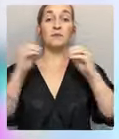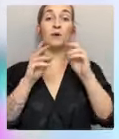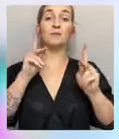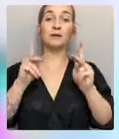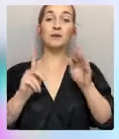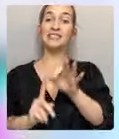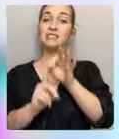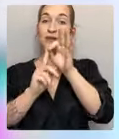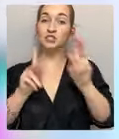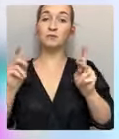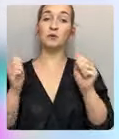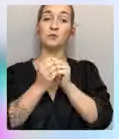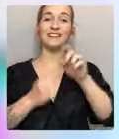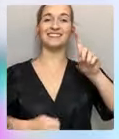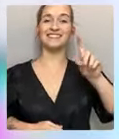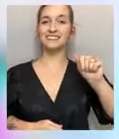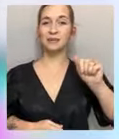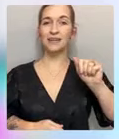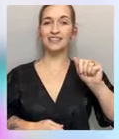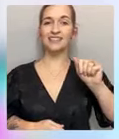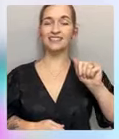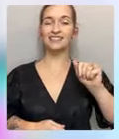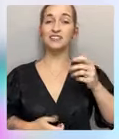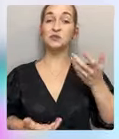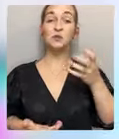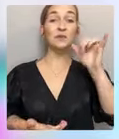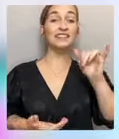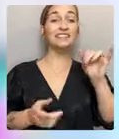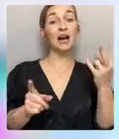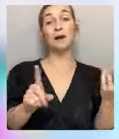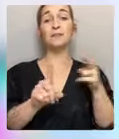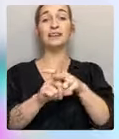especially people with disabilities.